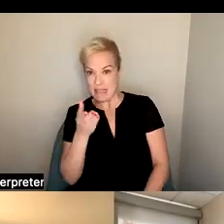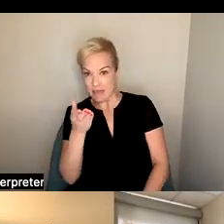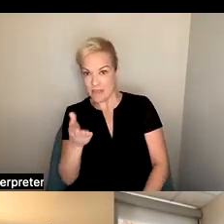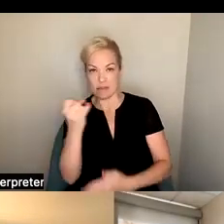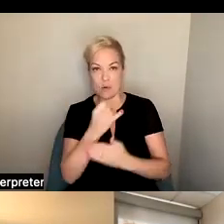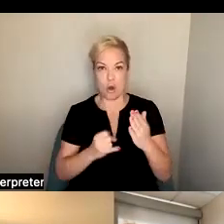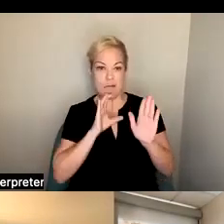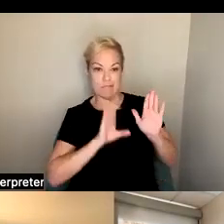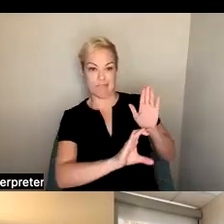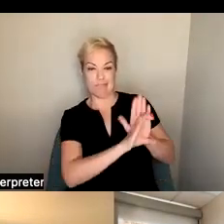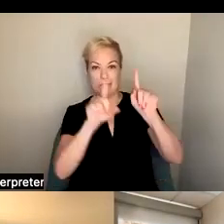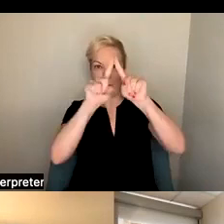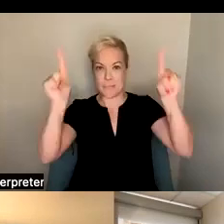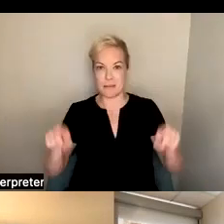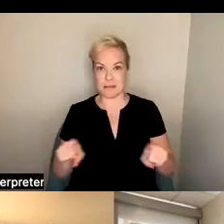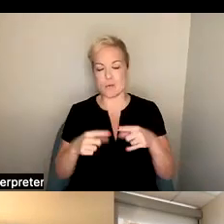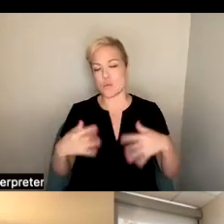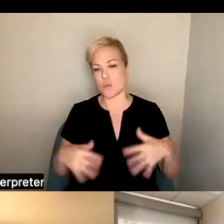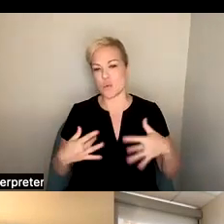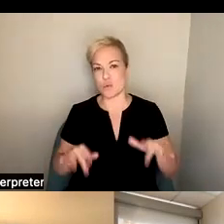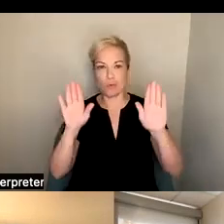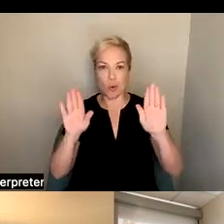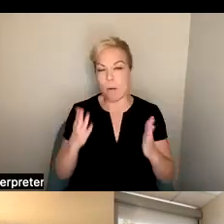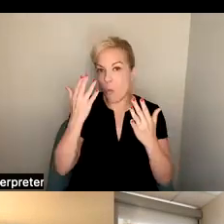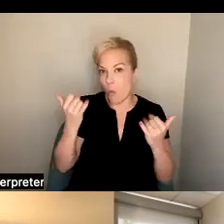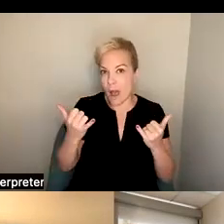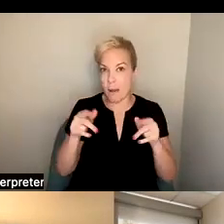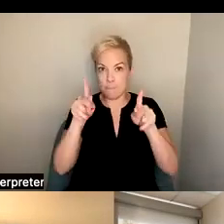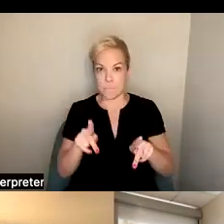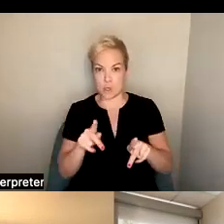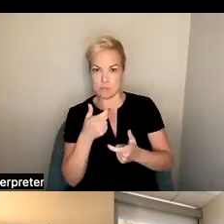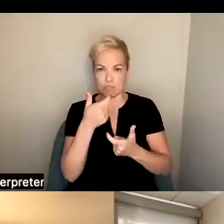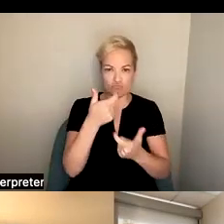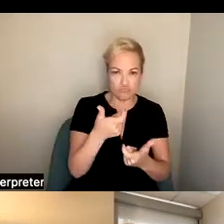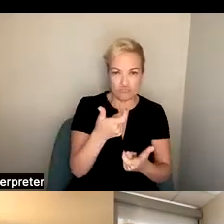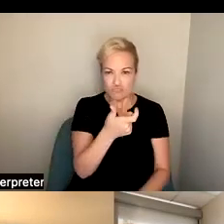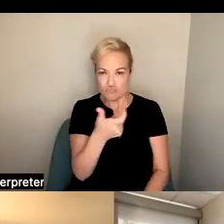allows the audience, the person partaking in some of this to have their own way of thinking